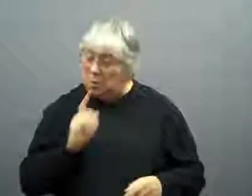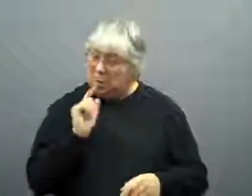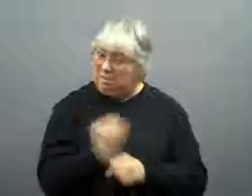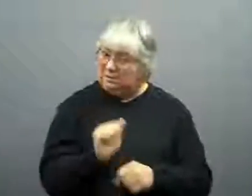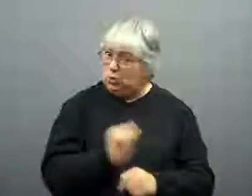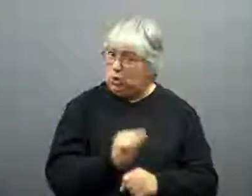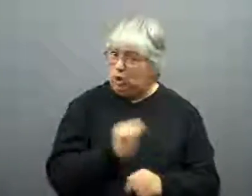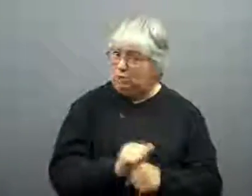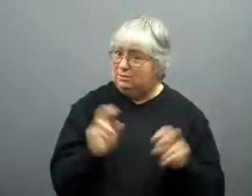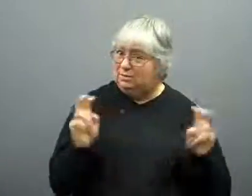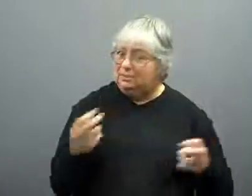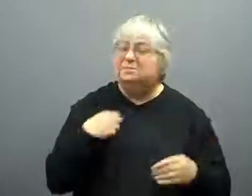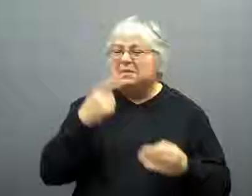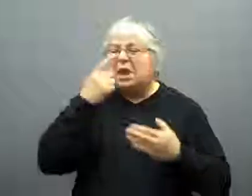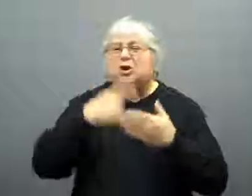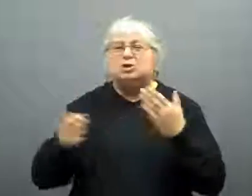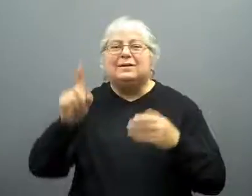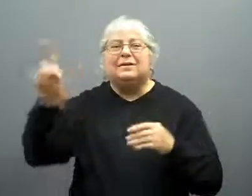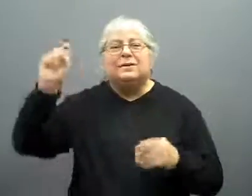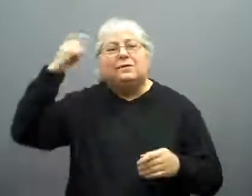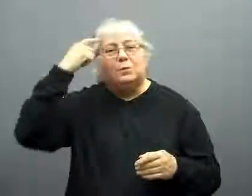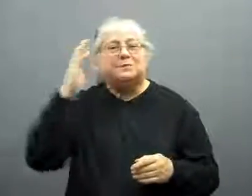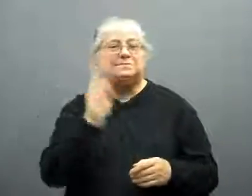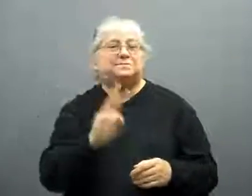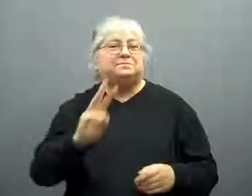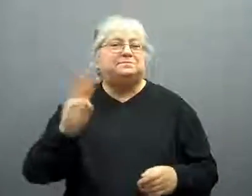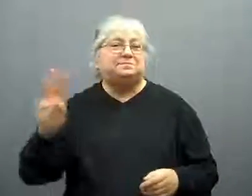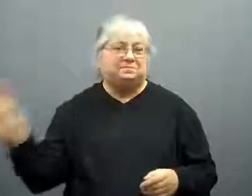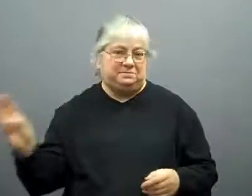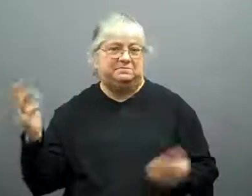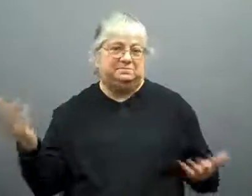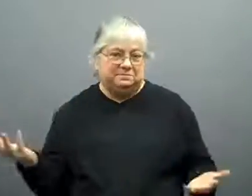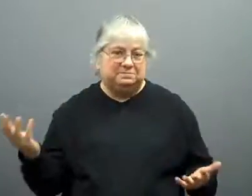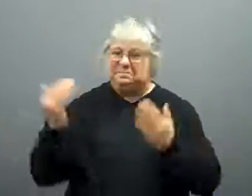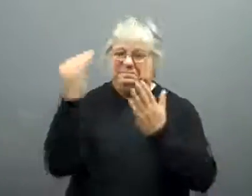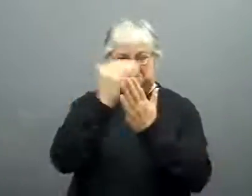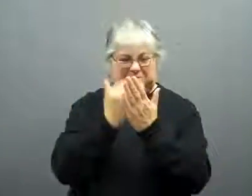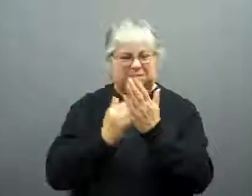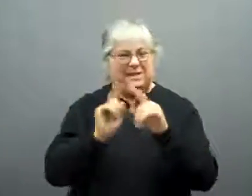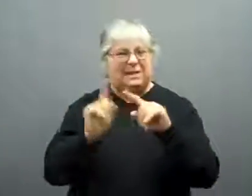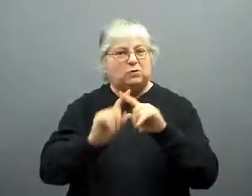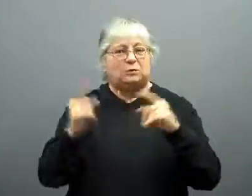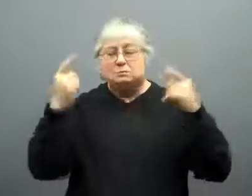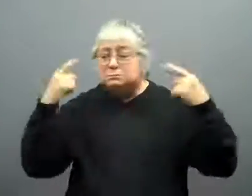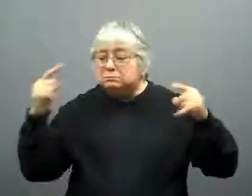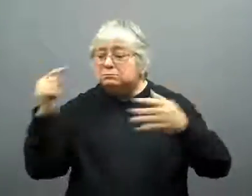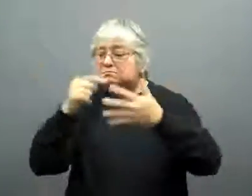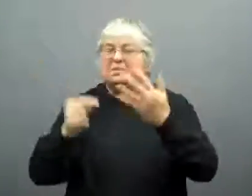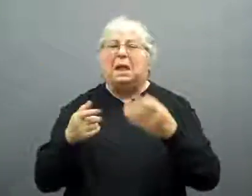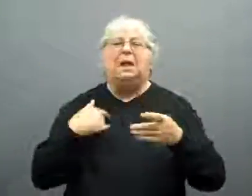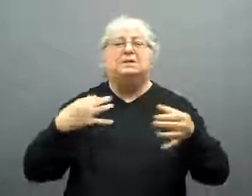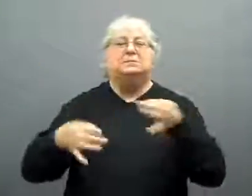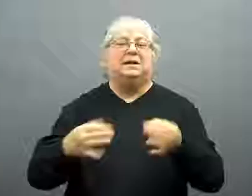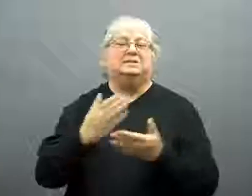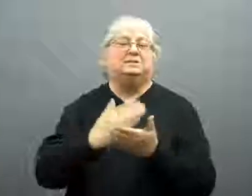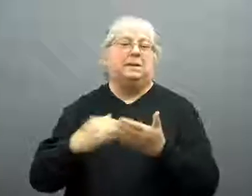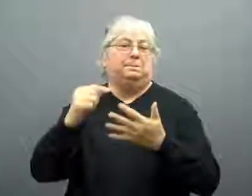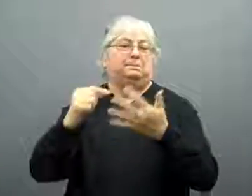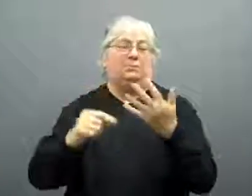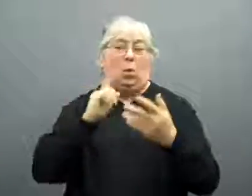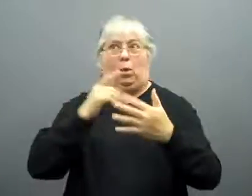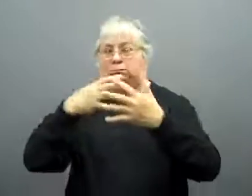I checked a government website to see if fish oil really works.